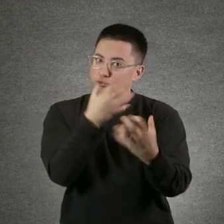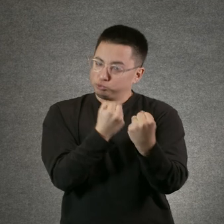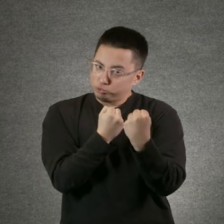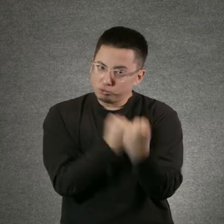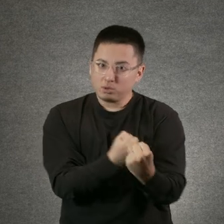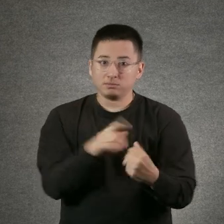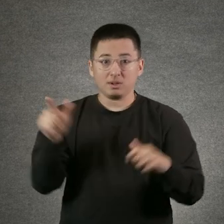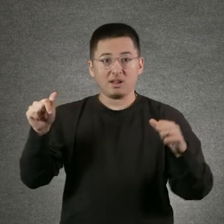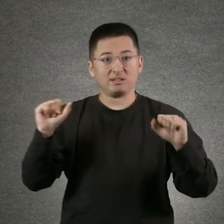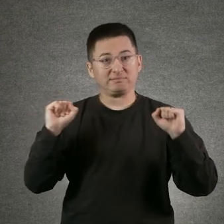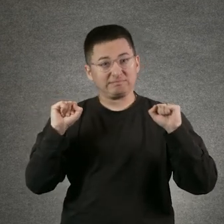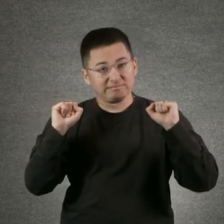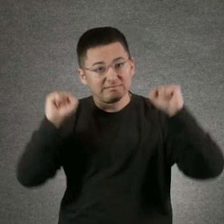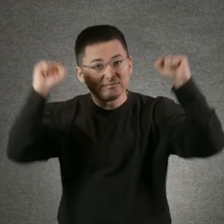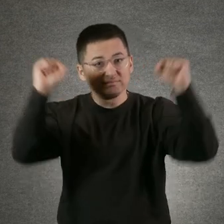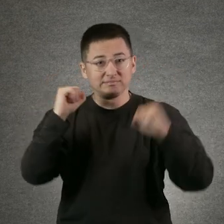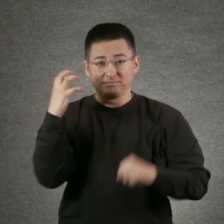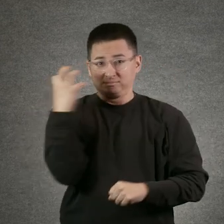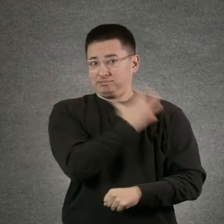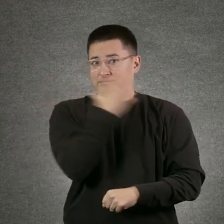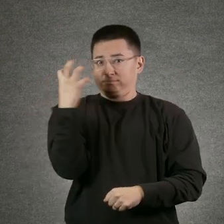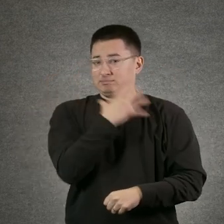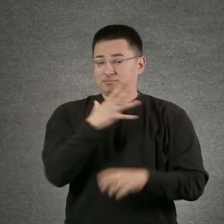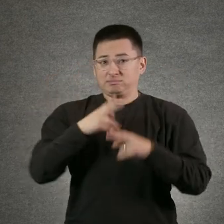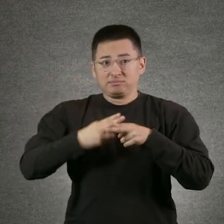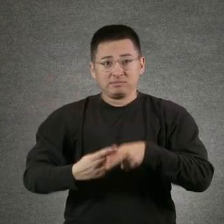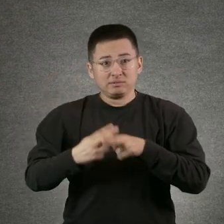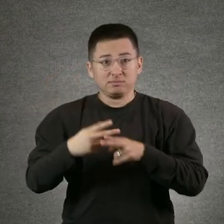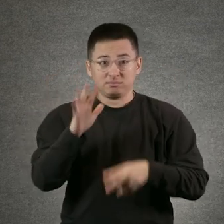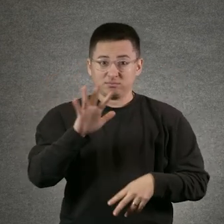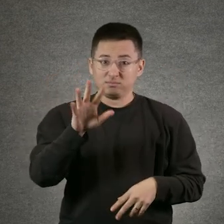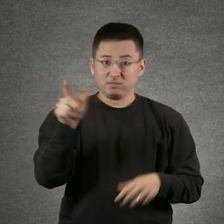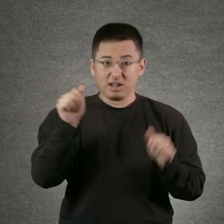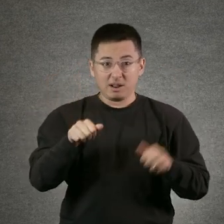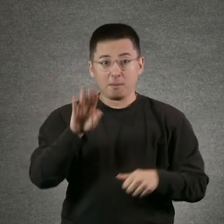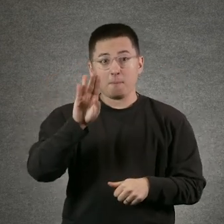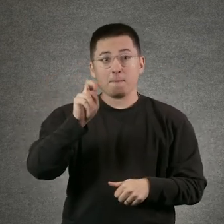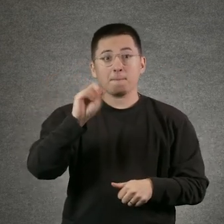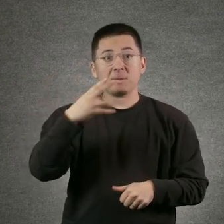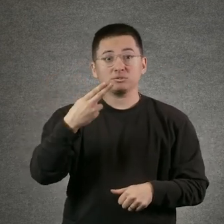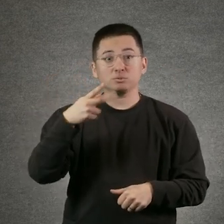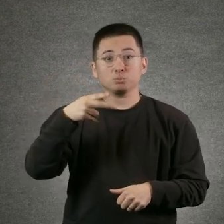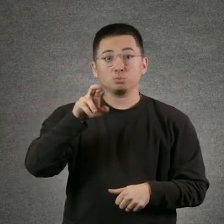He lifted a crazy amount of weight, known to bench press about 250 pounds.